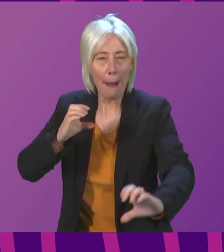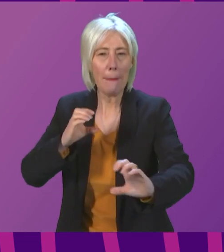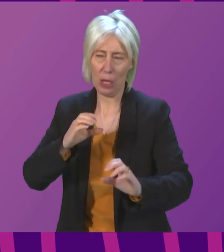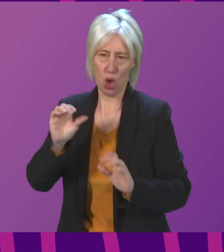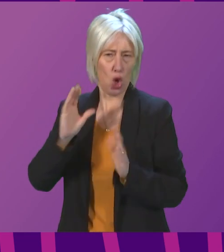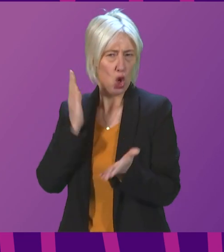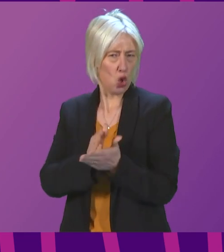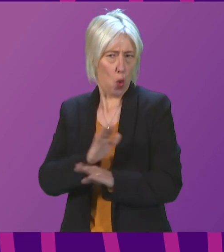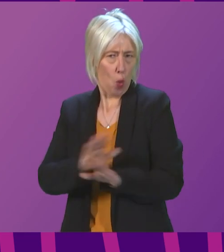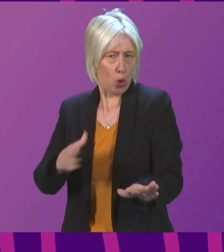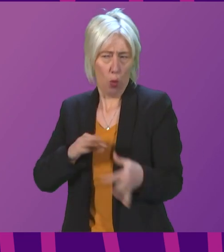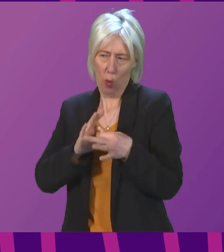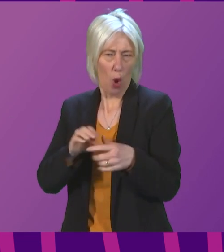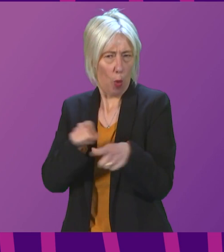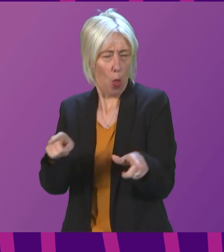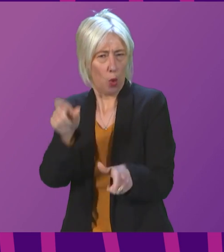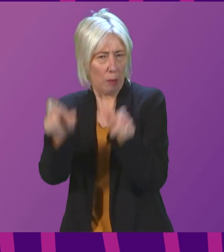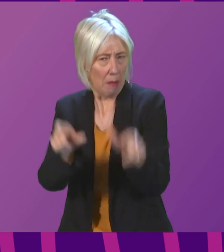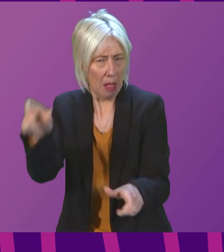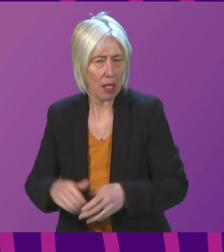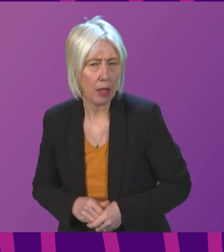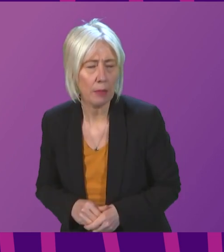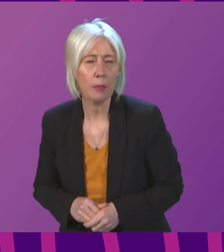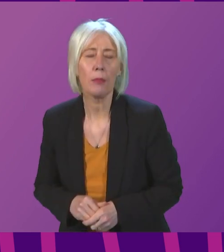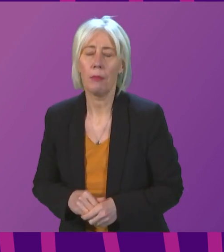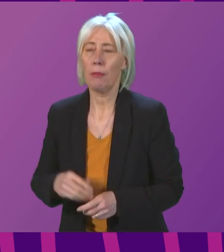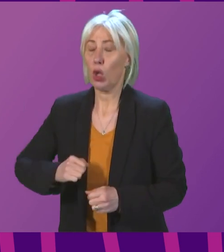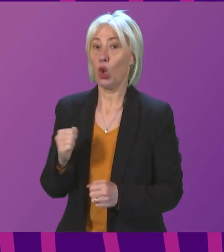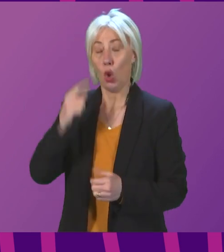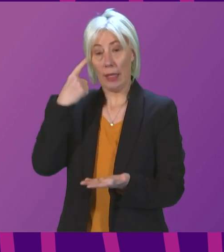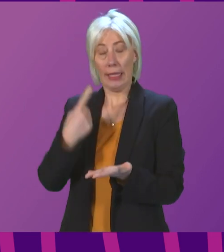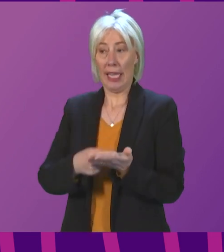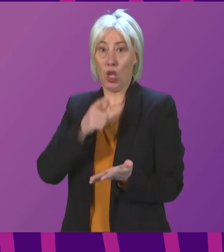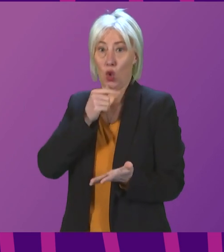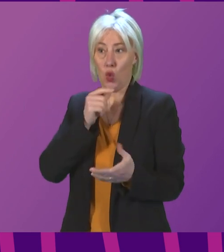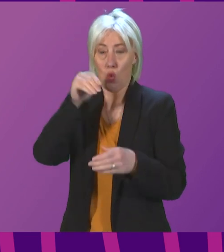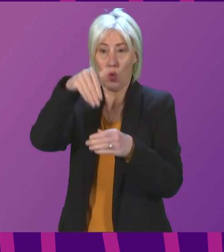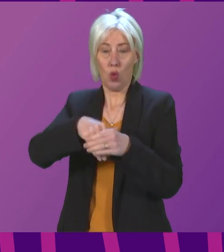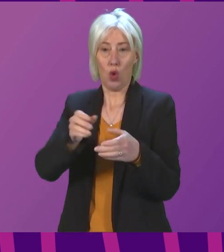Crown Estate Scotland made the decisions on the companies—the consortiums—that would